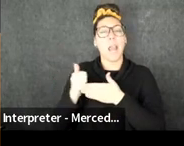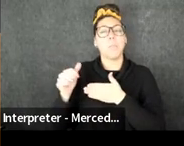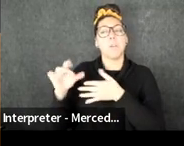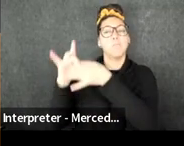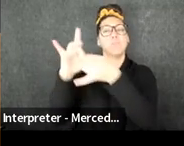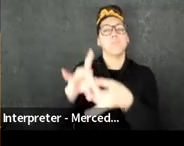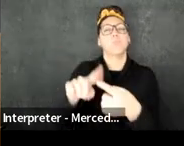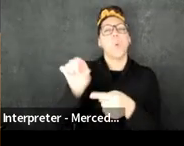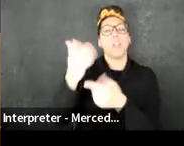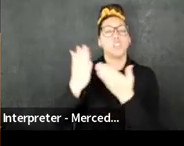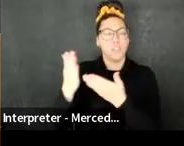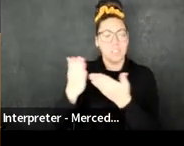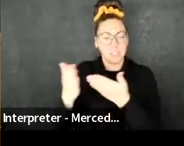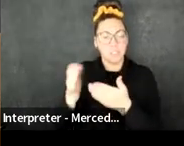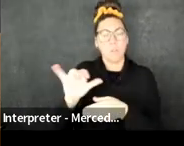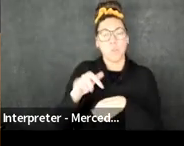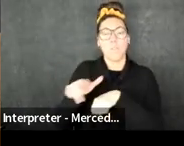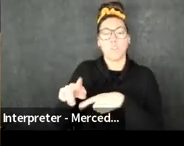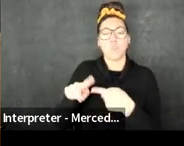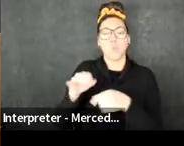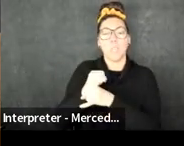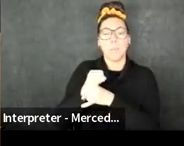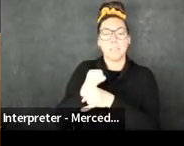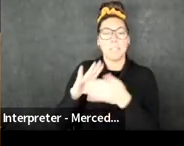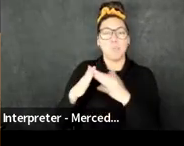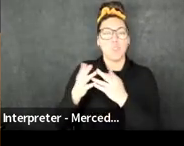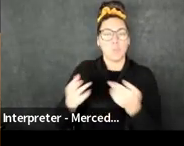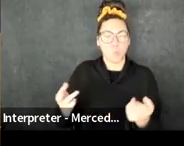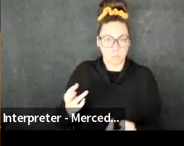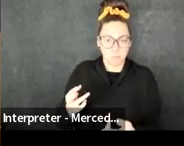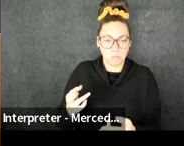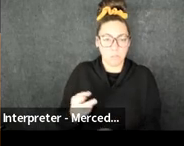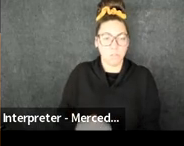And we want to support students to increase student agency and help build